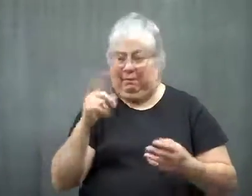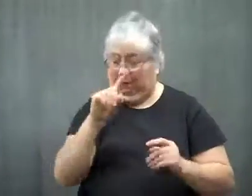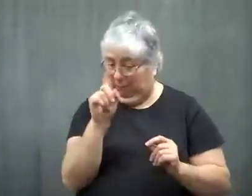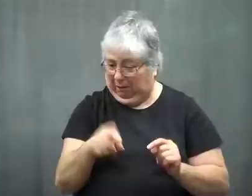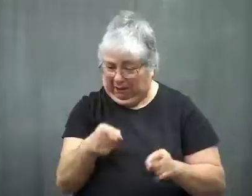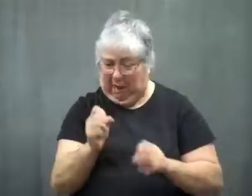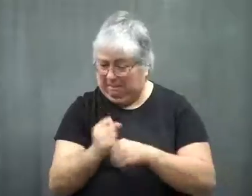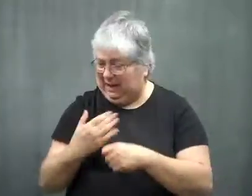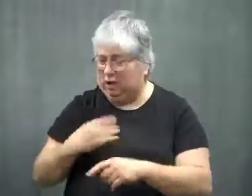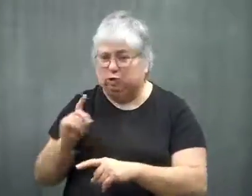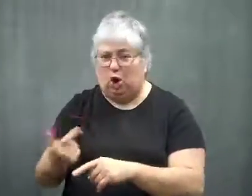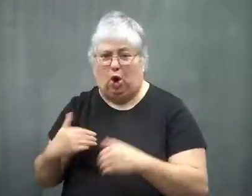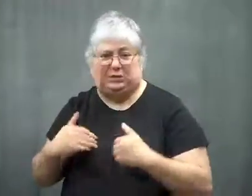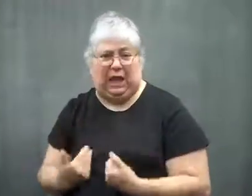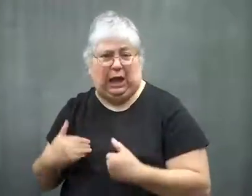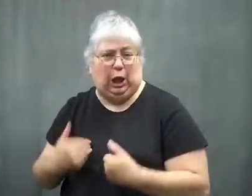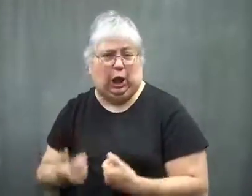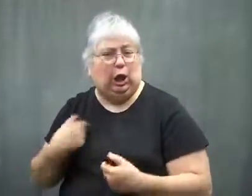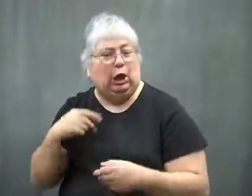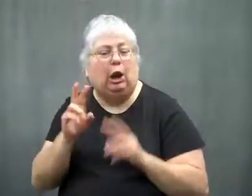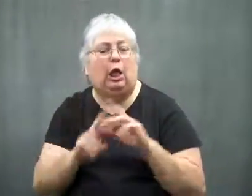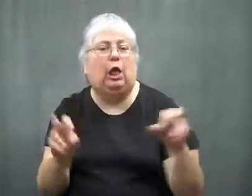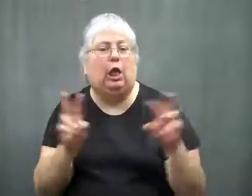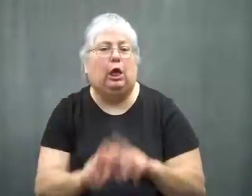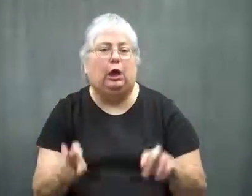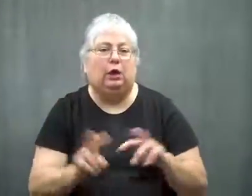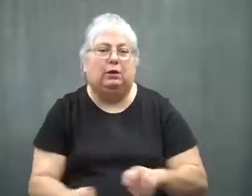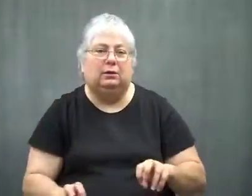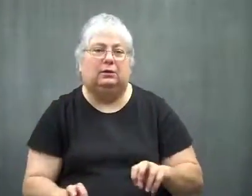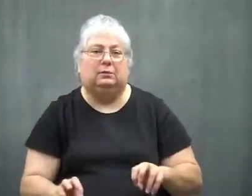She thought it might be making her dog tired.